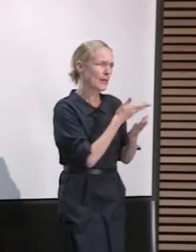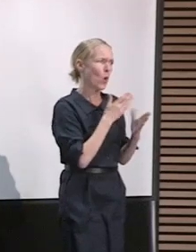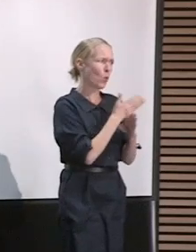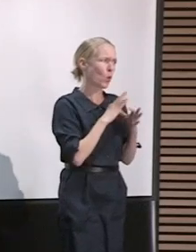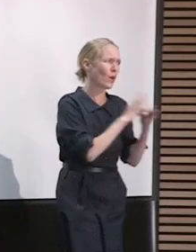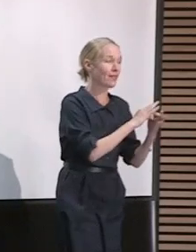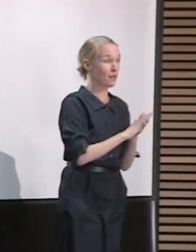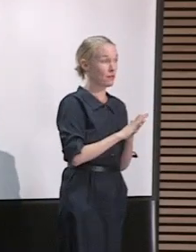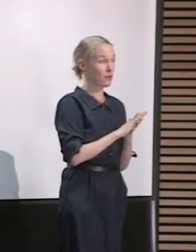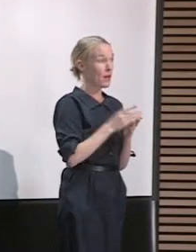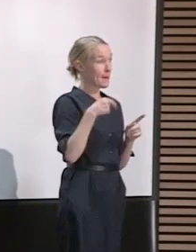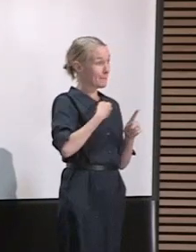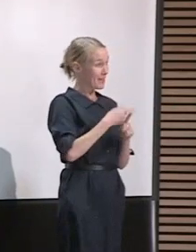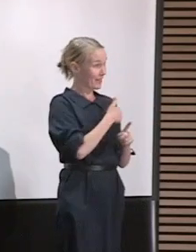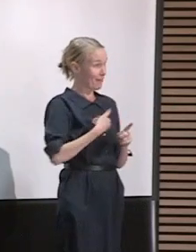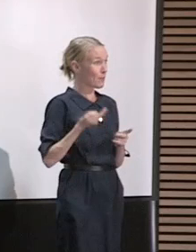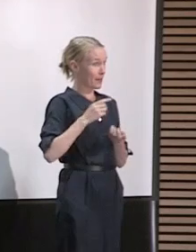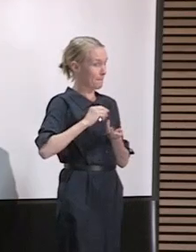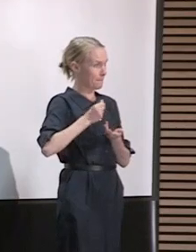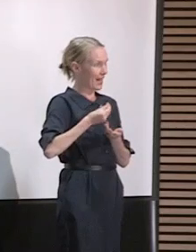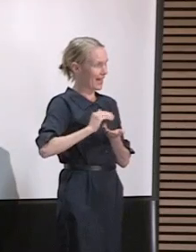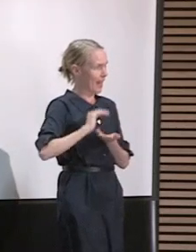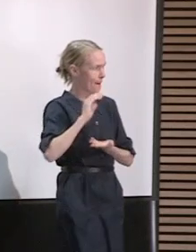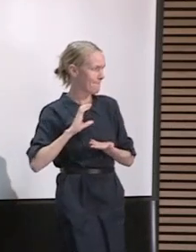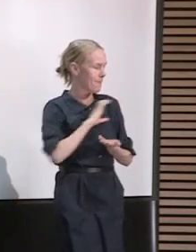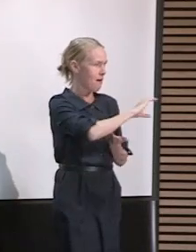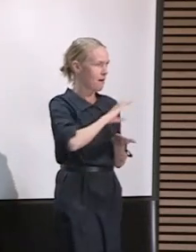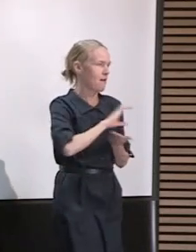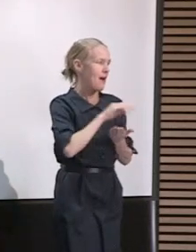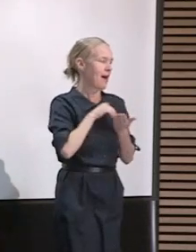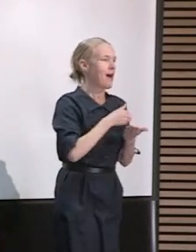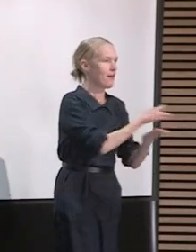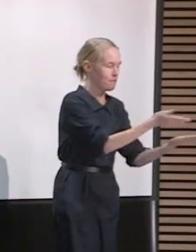additional funding into that as well to make sure they're getting all of the resources